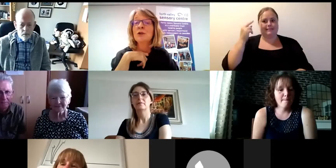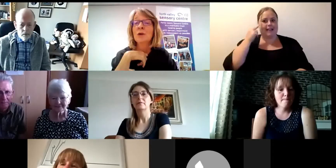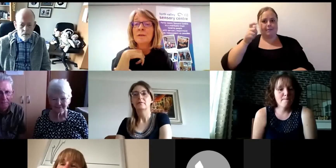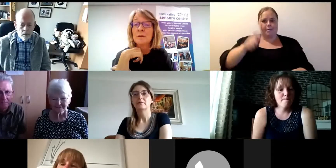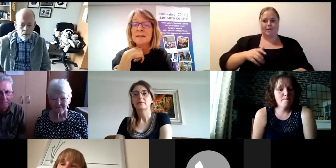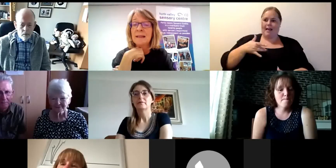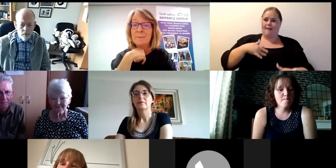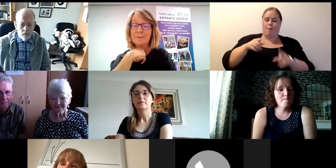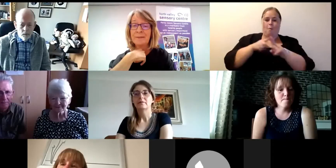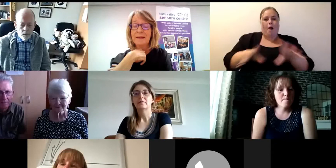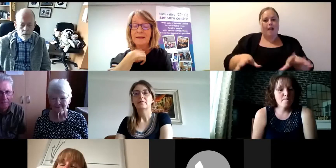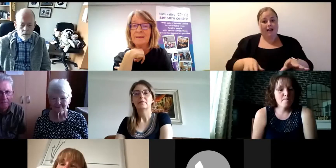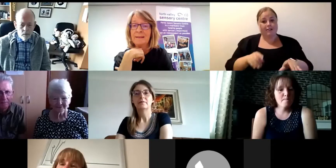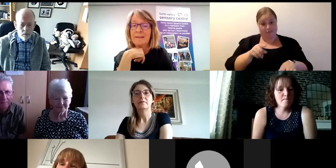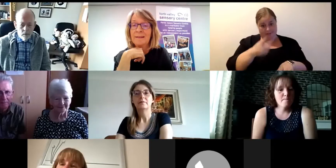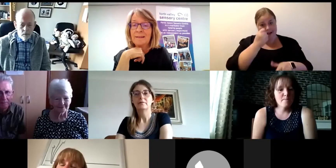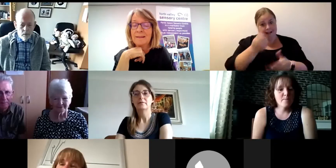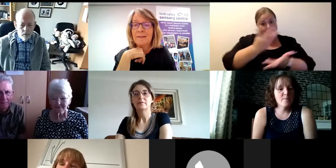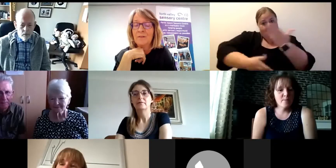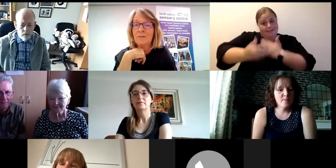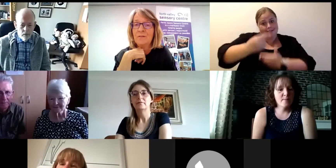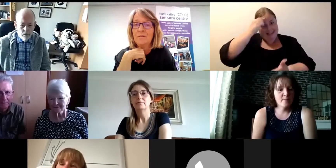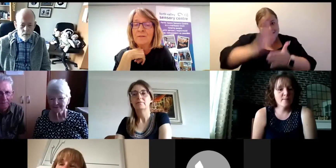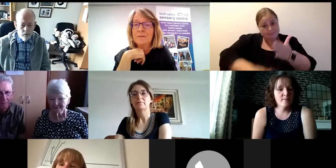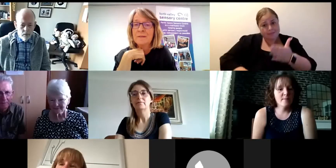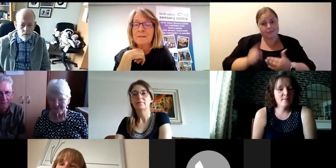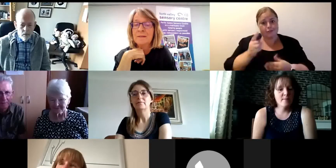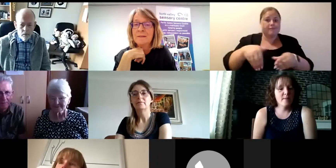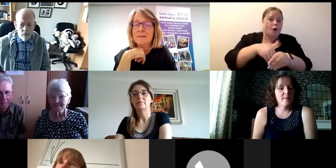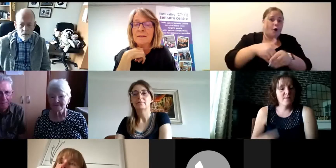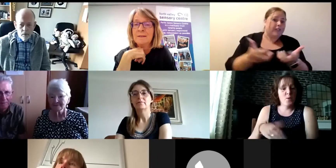And how you got involved in that?